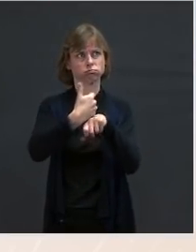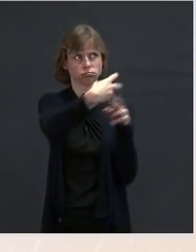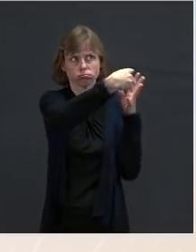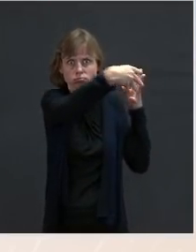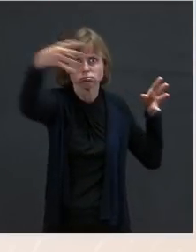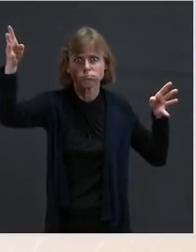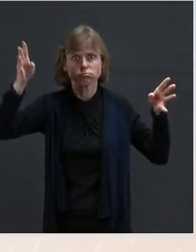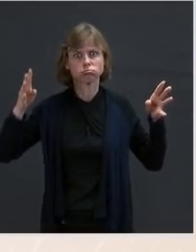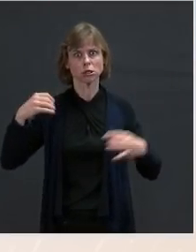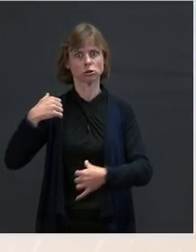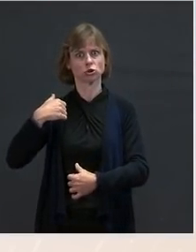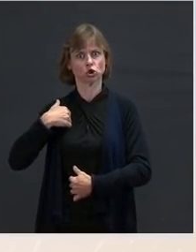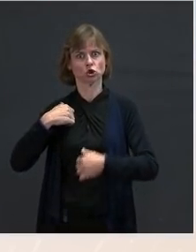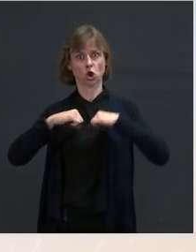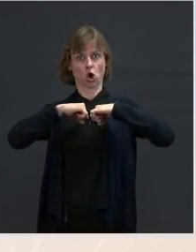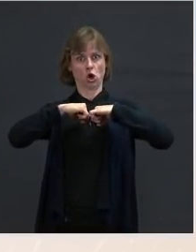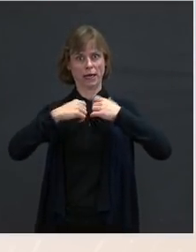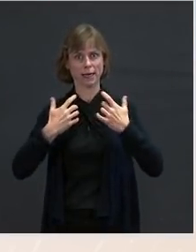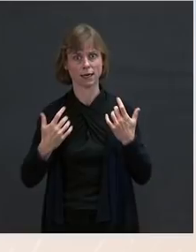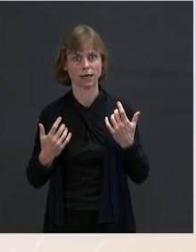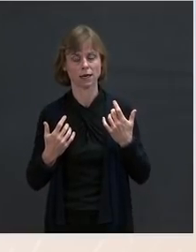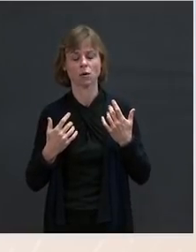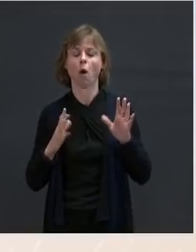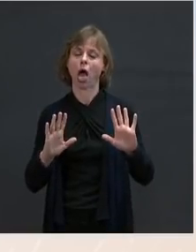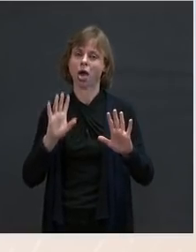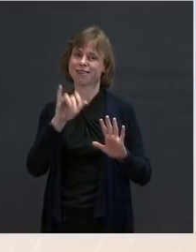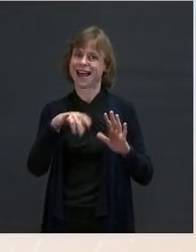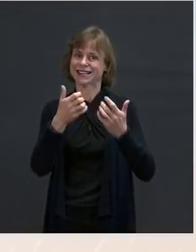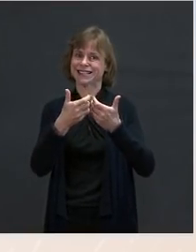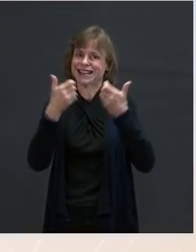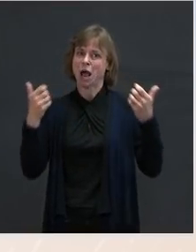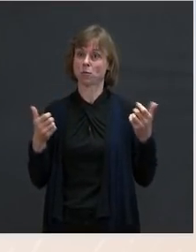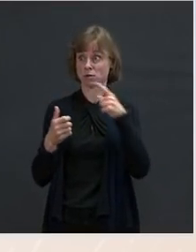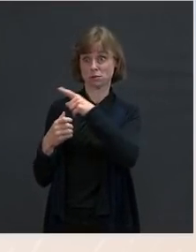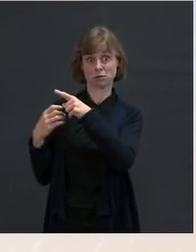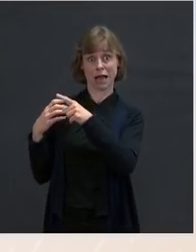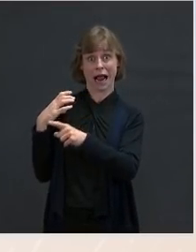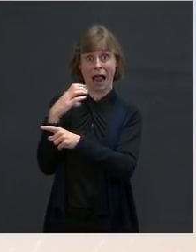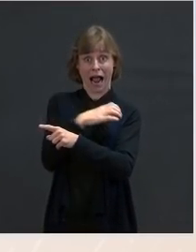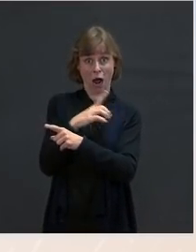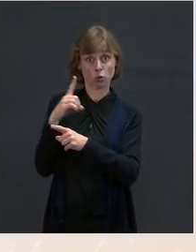a little bit separately because, of course, members of Congress, leadership on the Hill -- Democrats and Republicans --